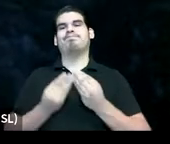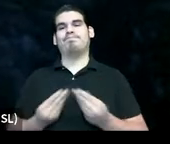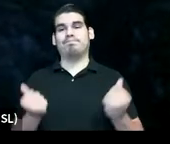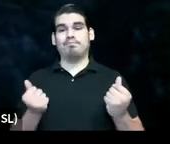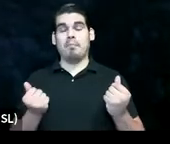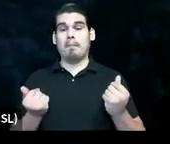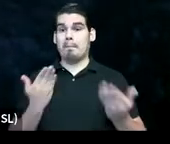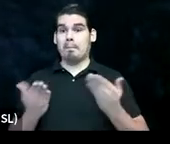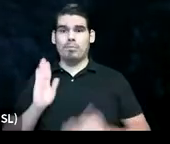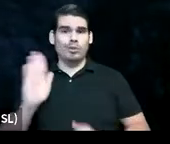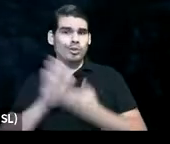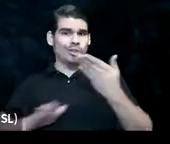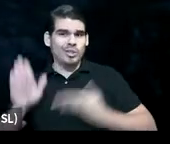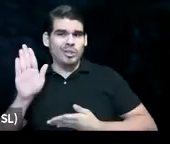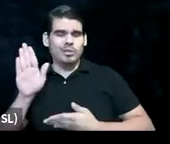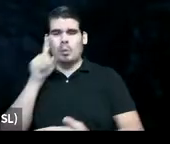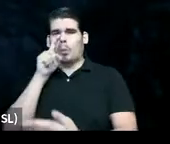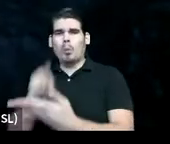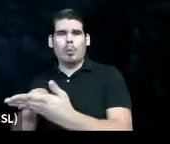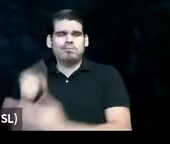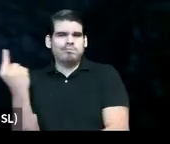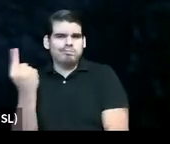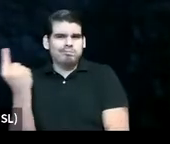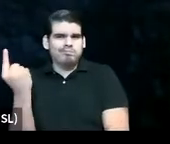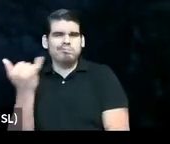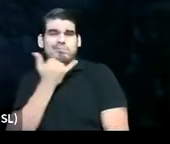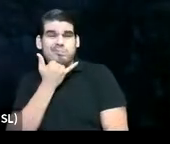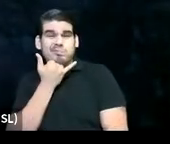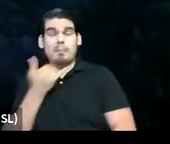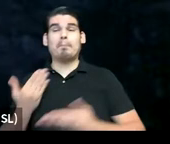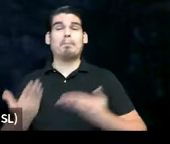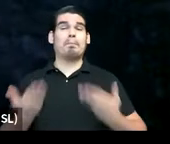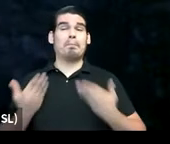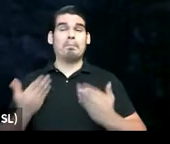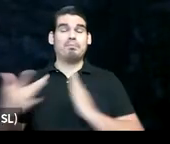Or something as broad as any at any Community College in the entire state.